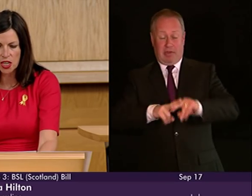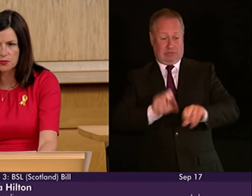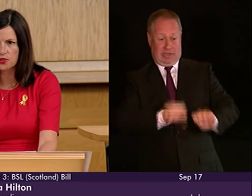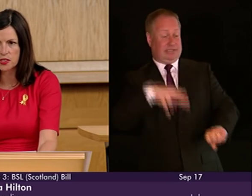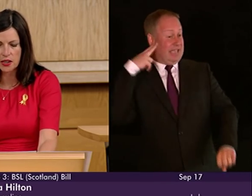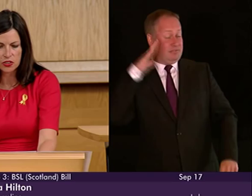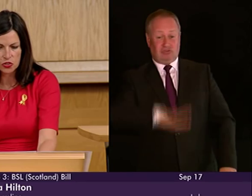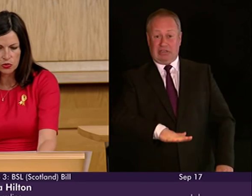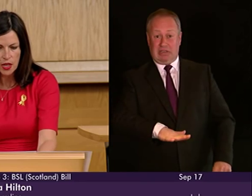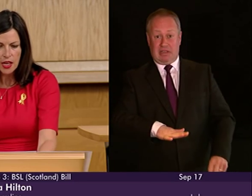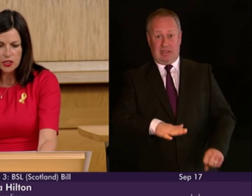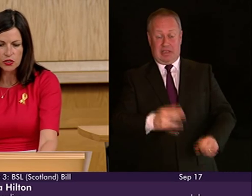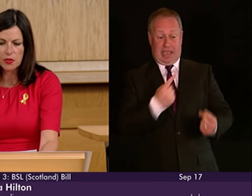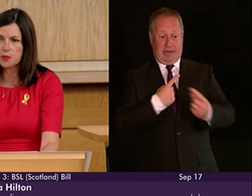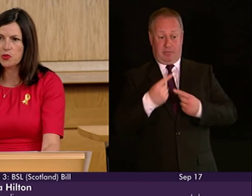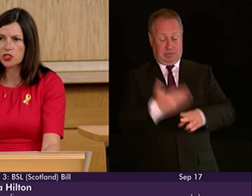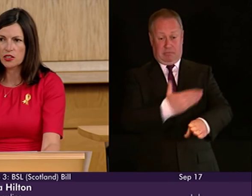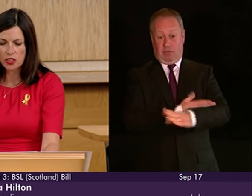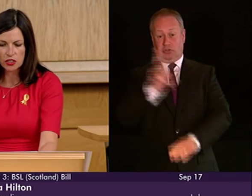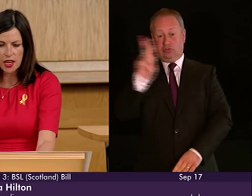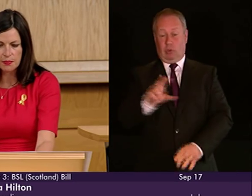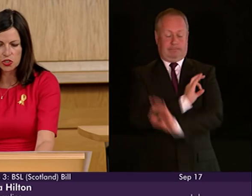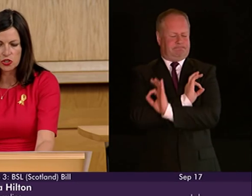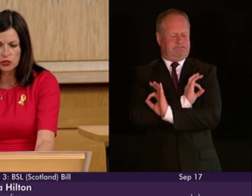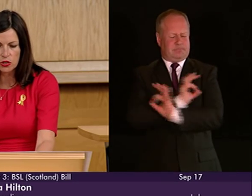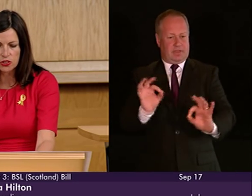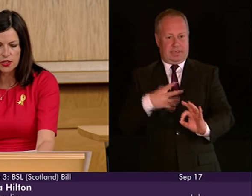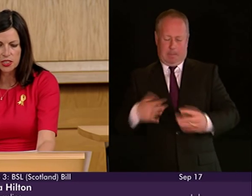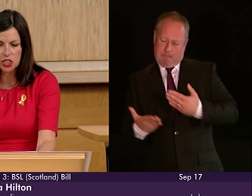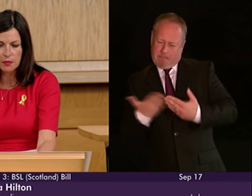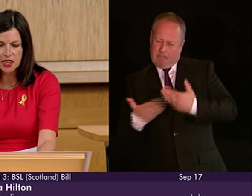their child before they started school. More must be done to ensure that local authorities